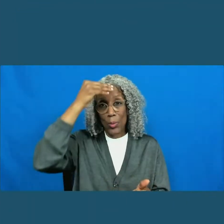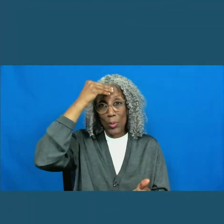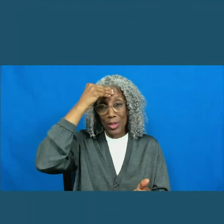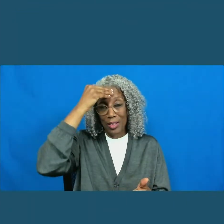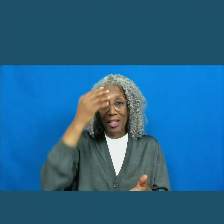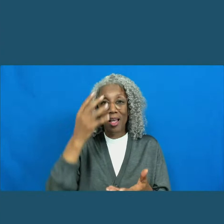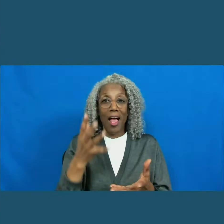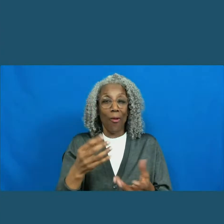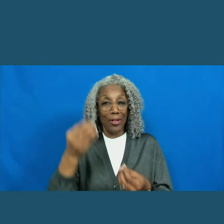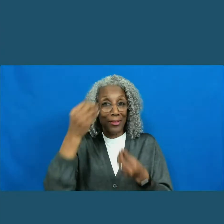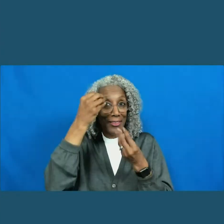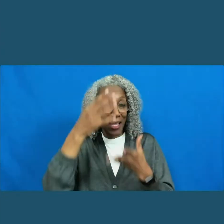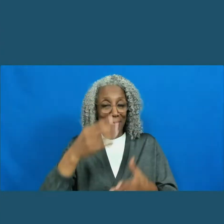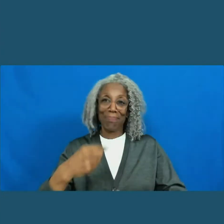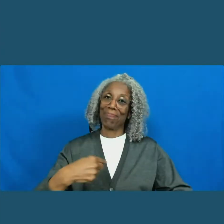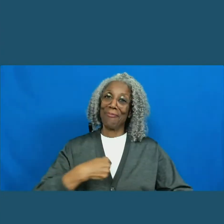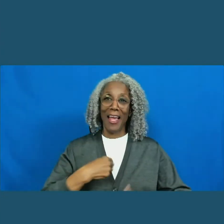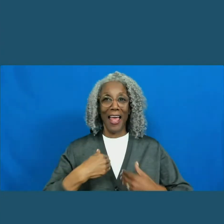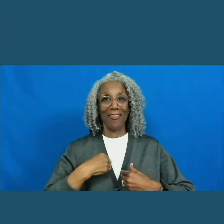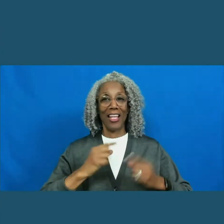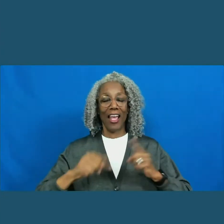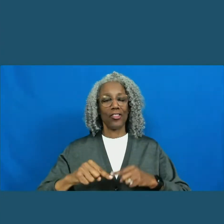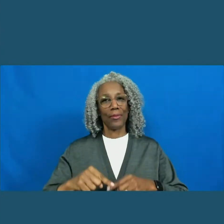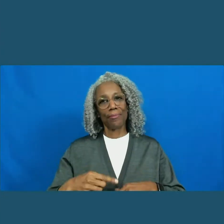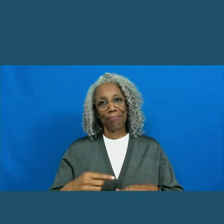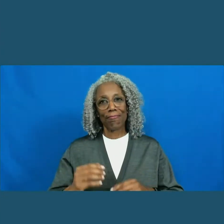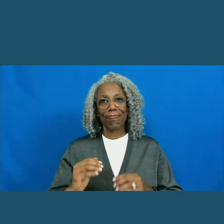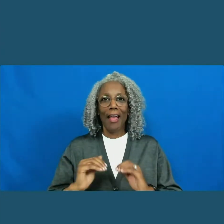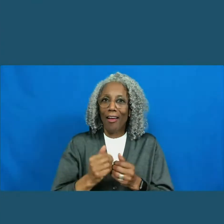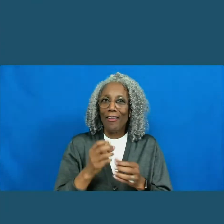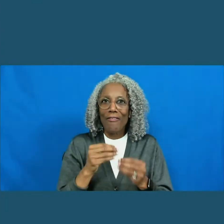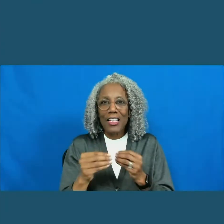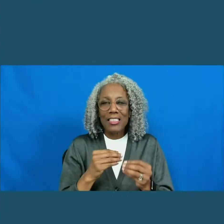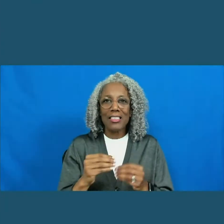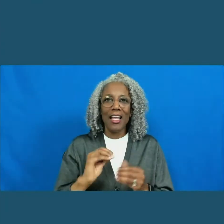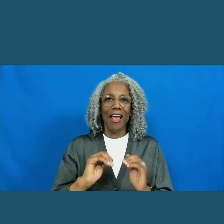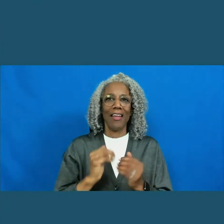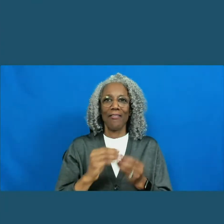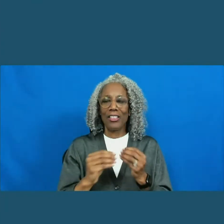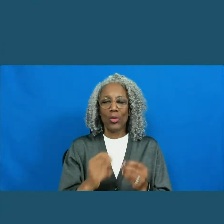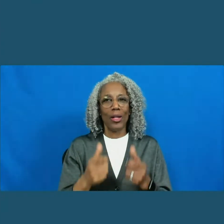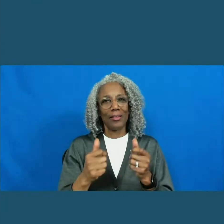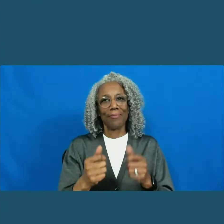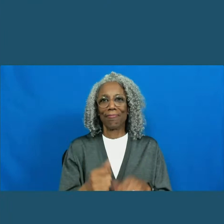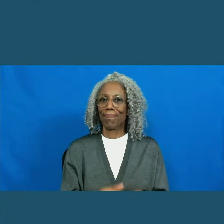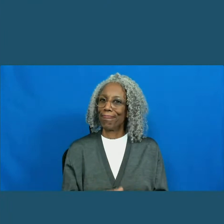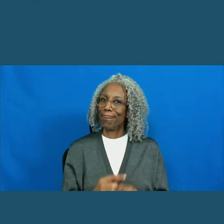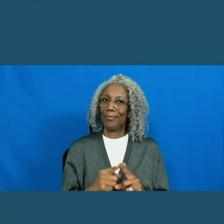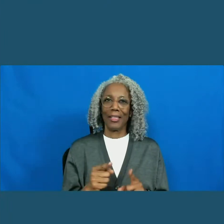in students learning? I mean, I would love to say I have the